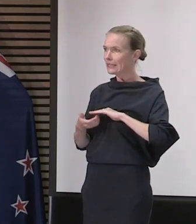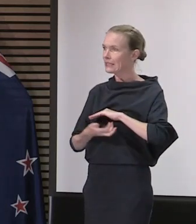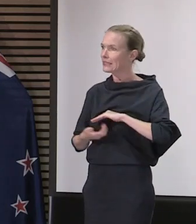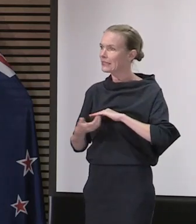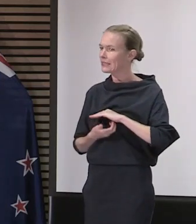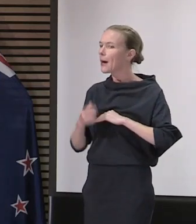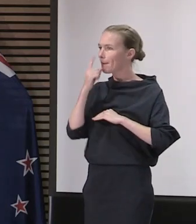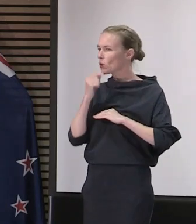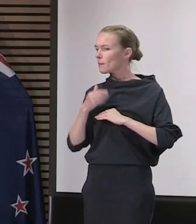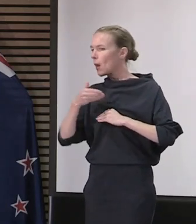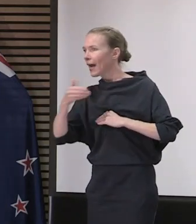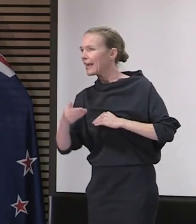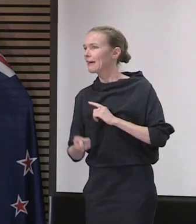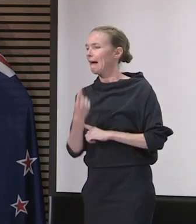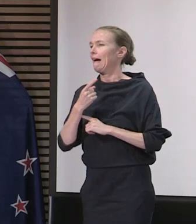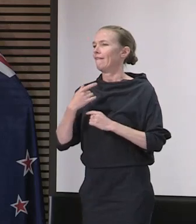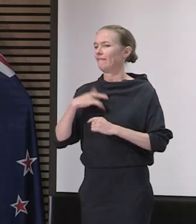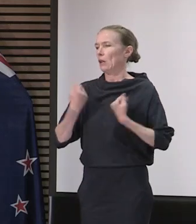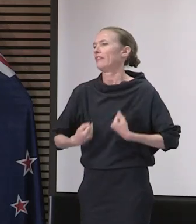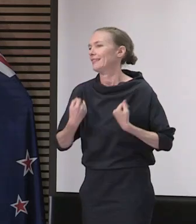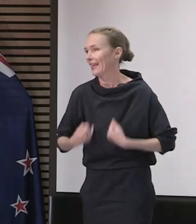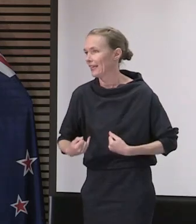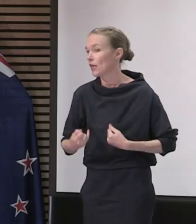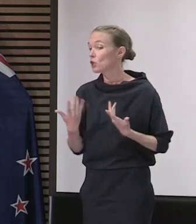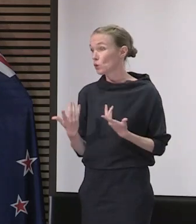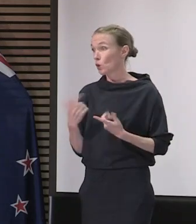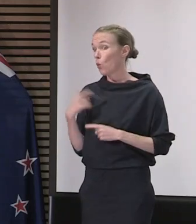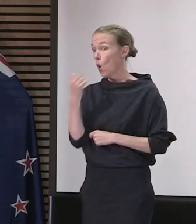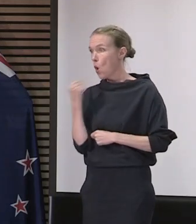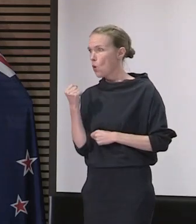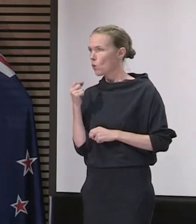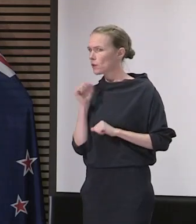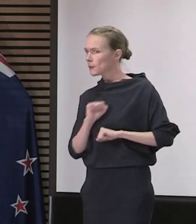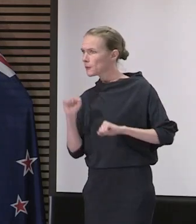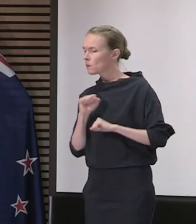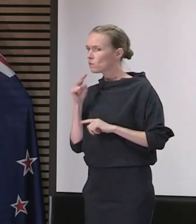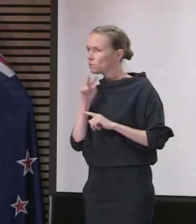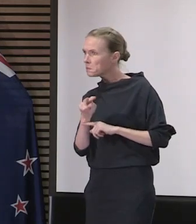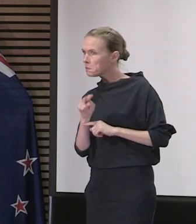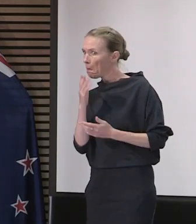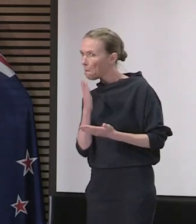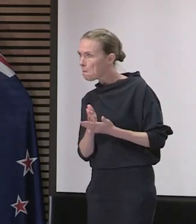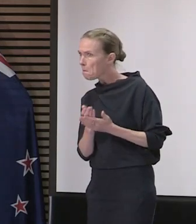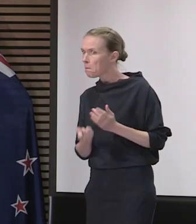symptoms, which is generally five to six days after exposure. So that is when we